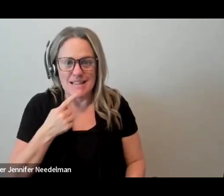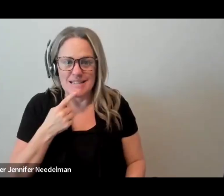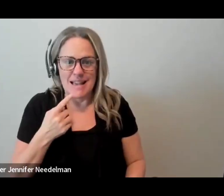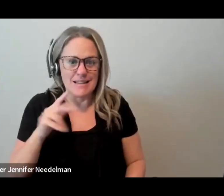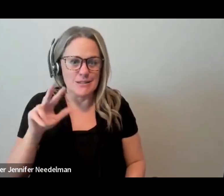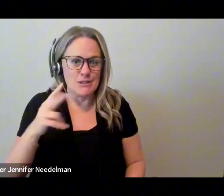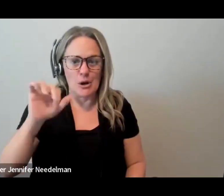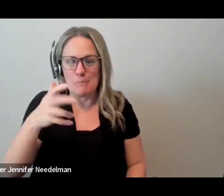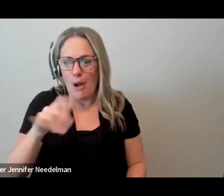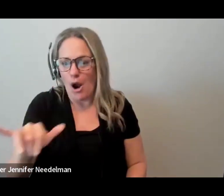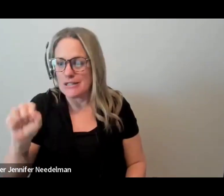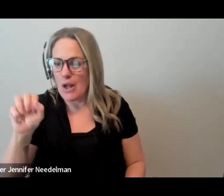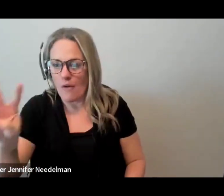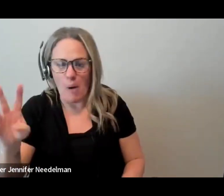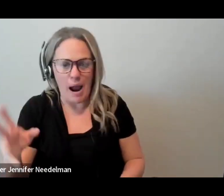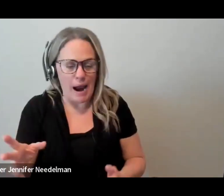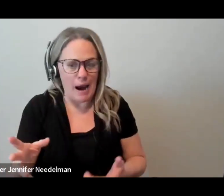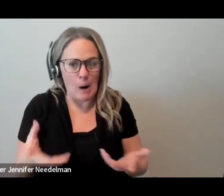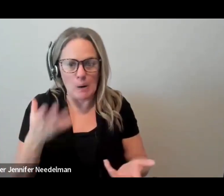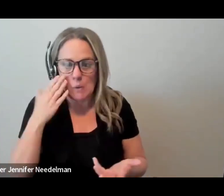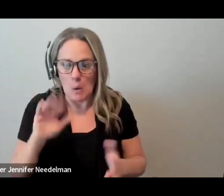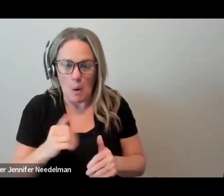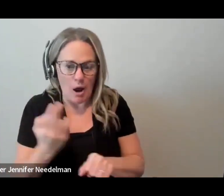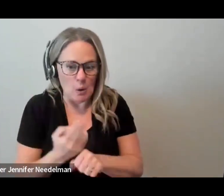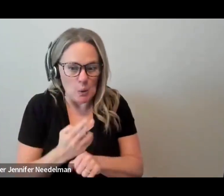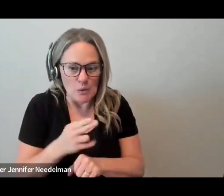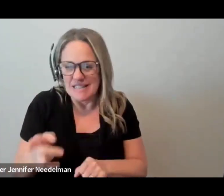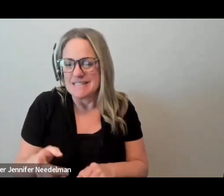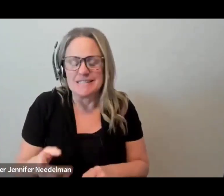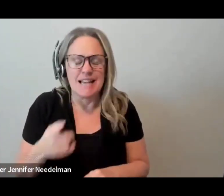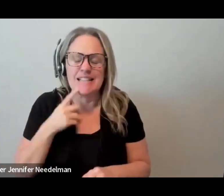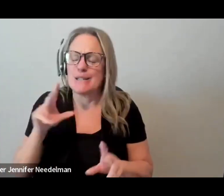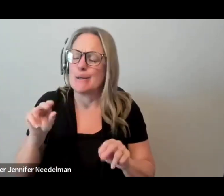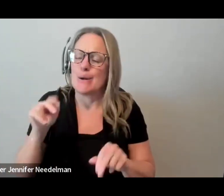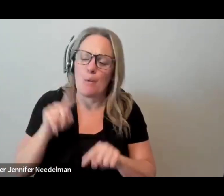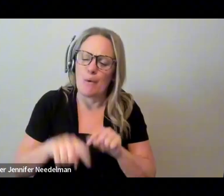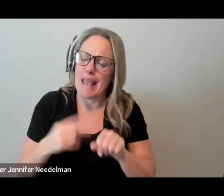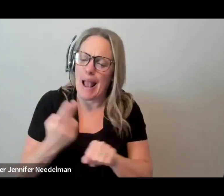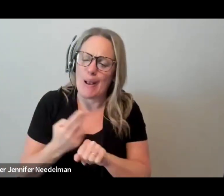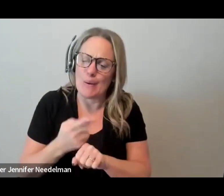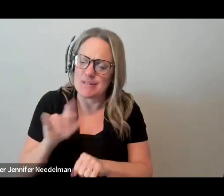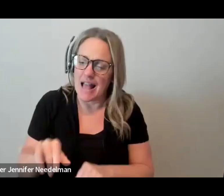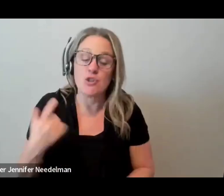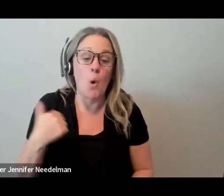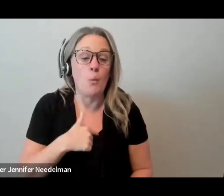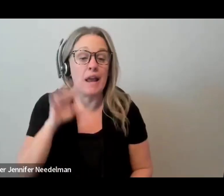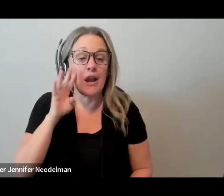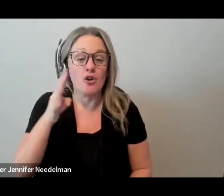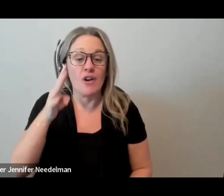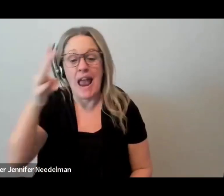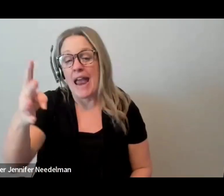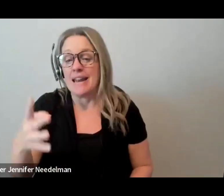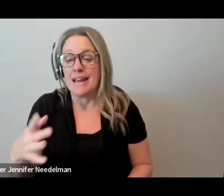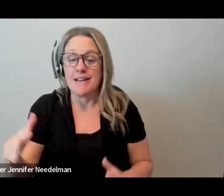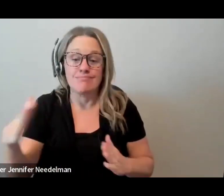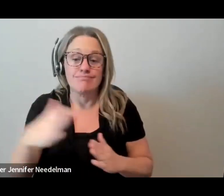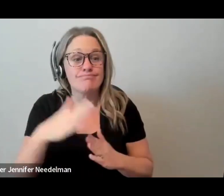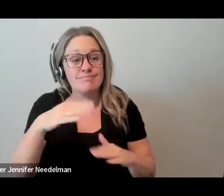this is really outta scope. And I was like, no, no. Like we, we can't do that. So we created a, an amazing world class accessibility support team